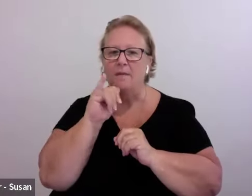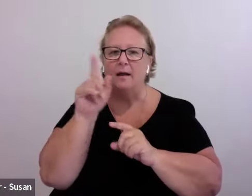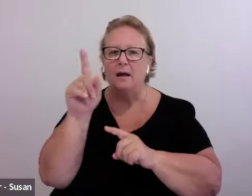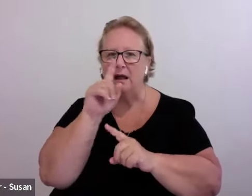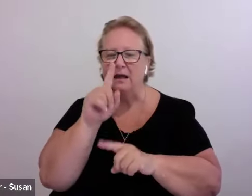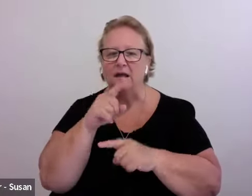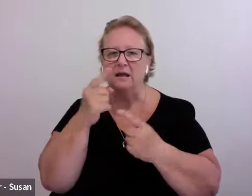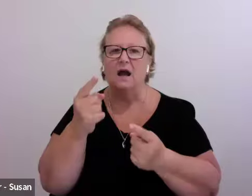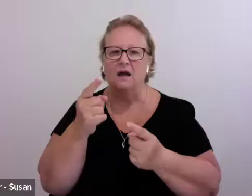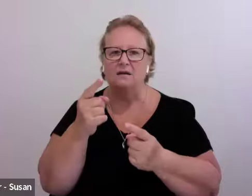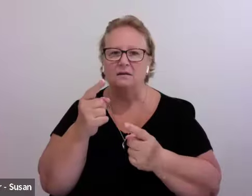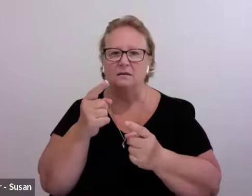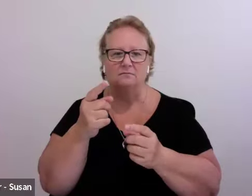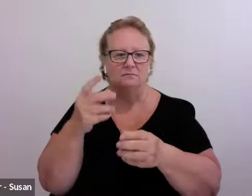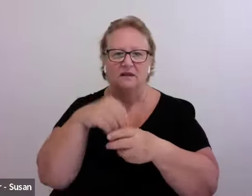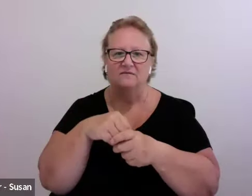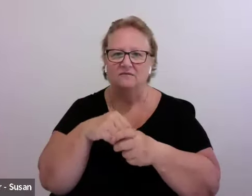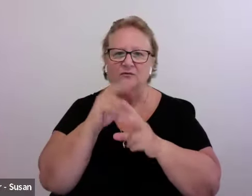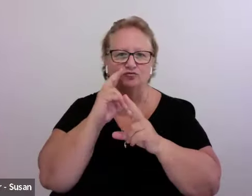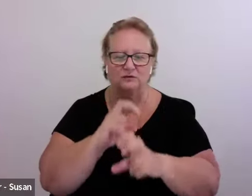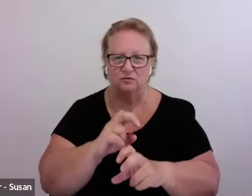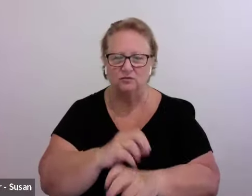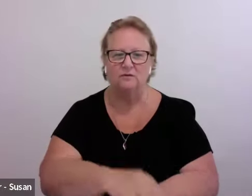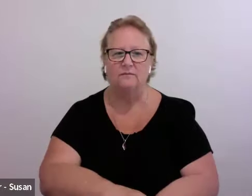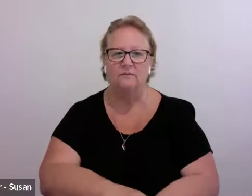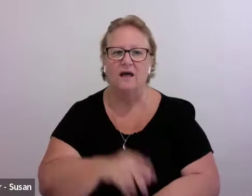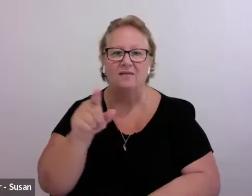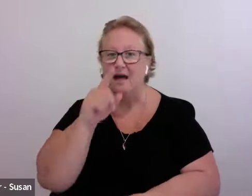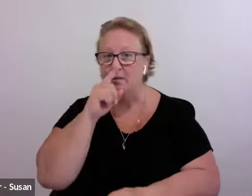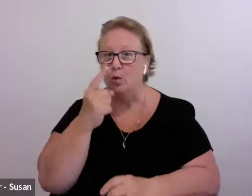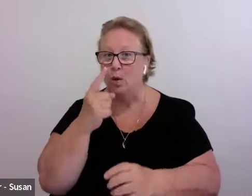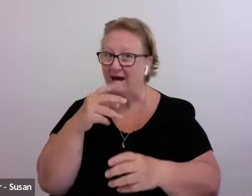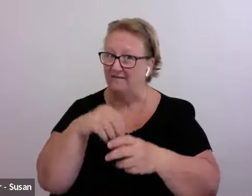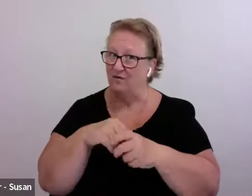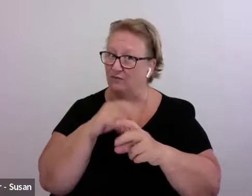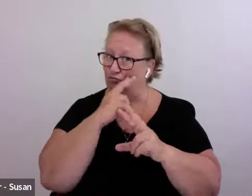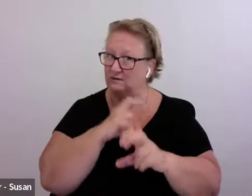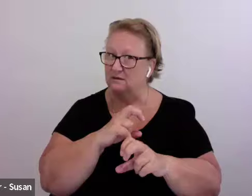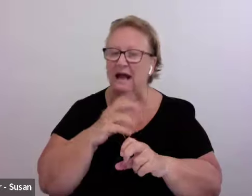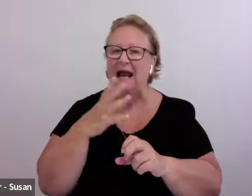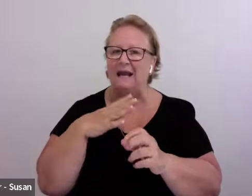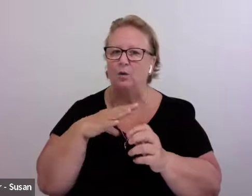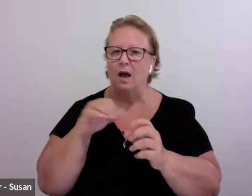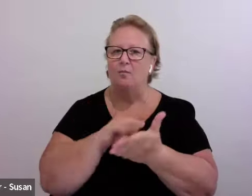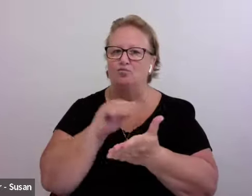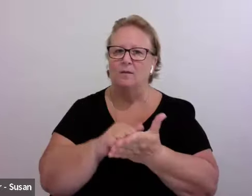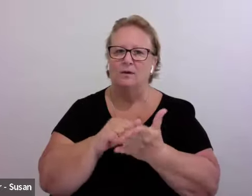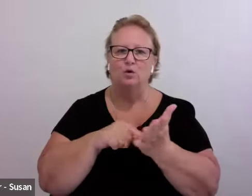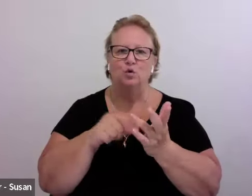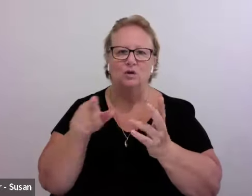that is yes. For example, when you're doing research about young children, young children may not be able to